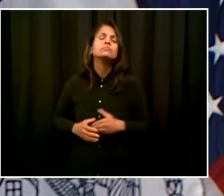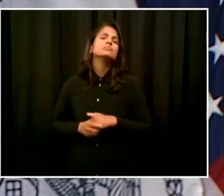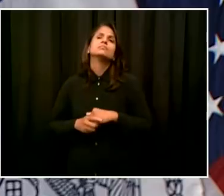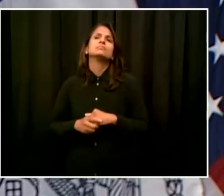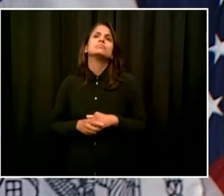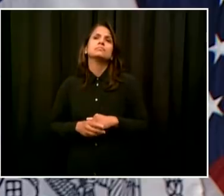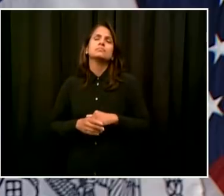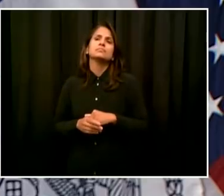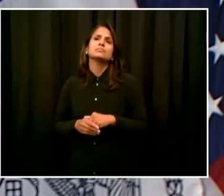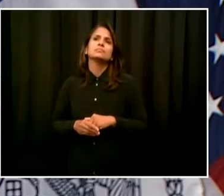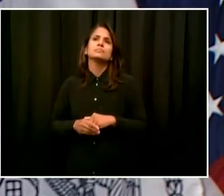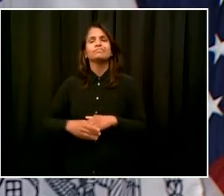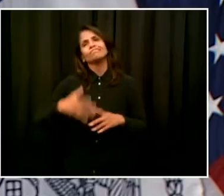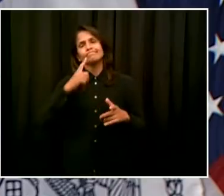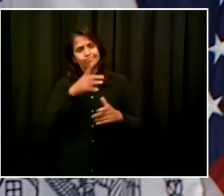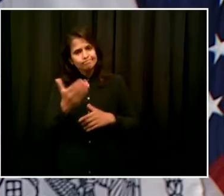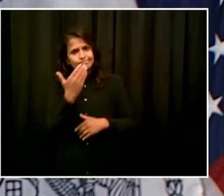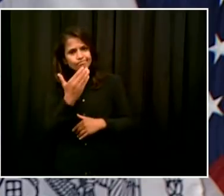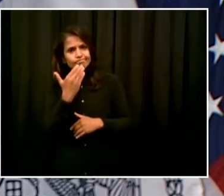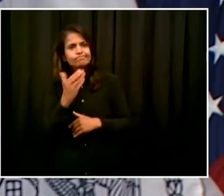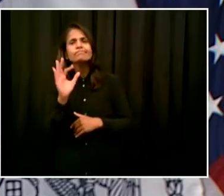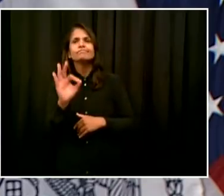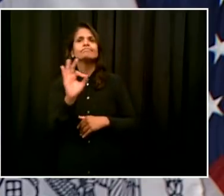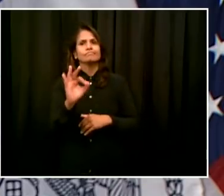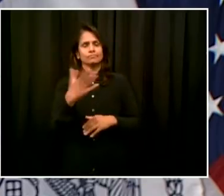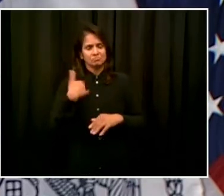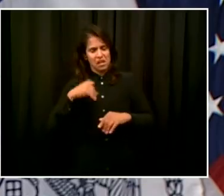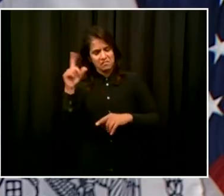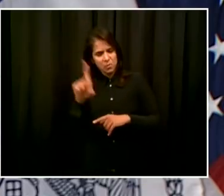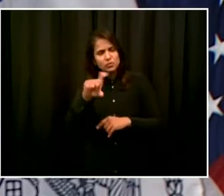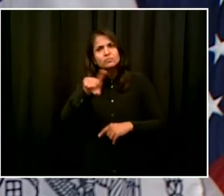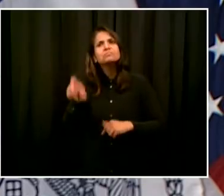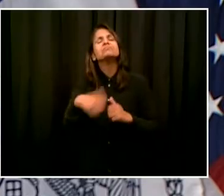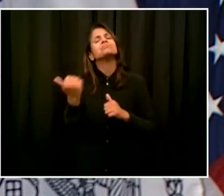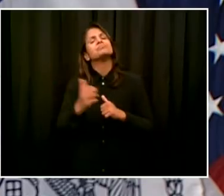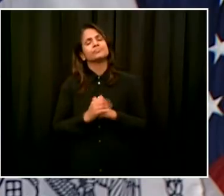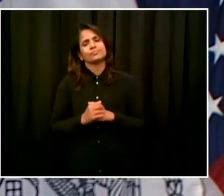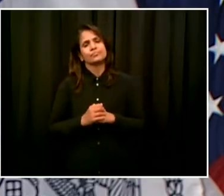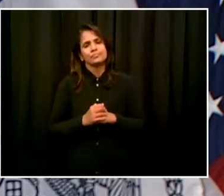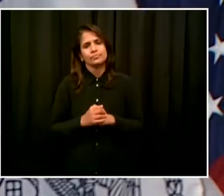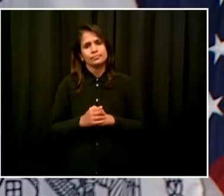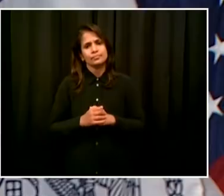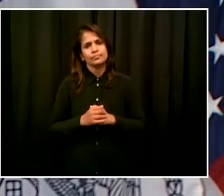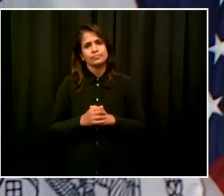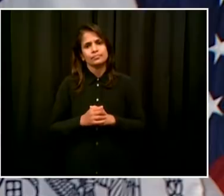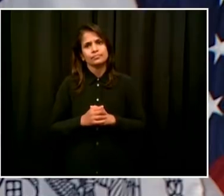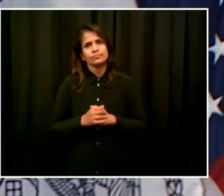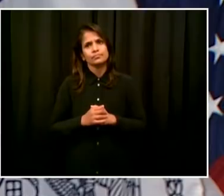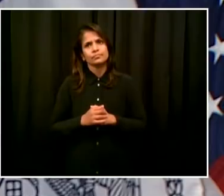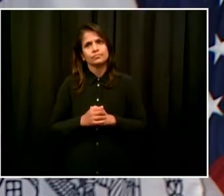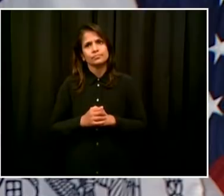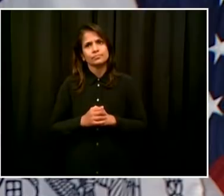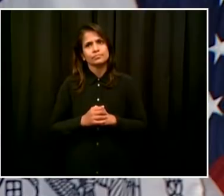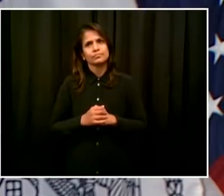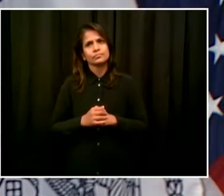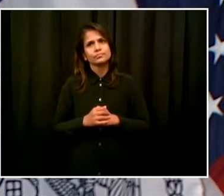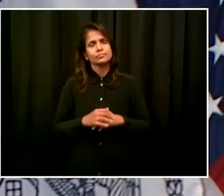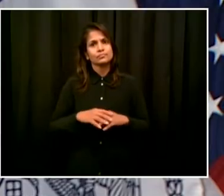JULIET. OKAY, THANK YOU. DIFFERENT TOPIC. THE POLICE COMMISSONIEWAR S